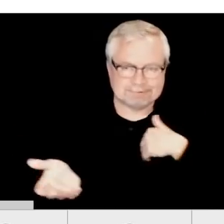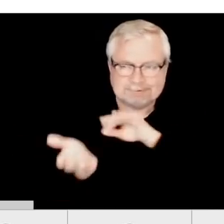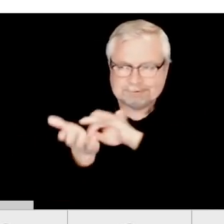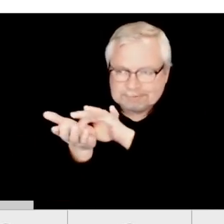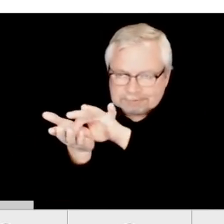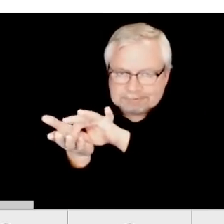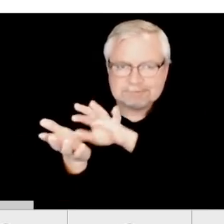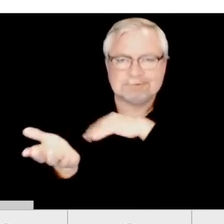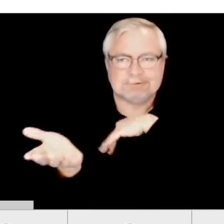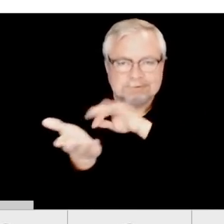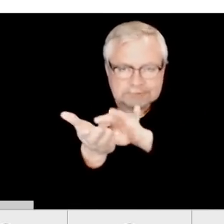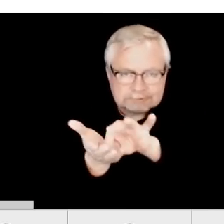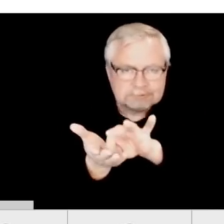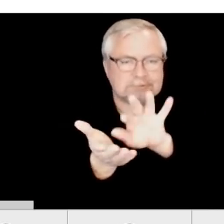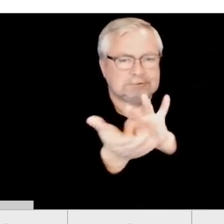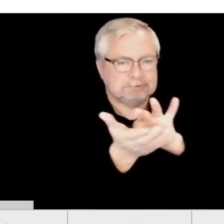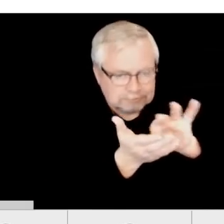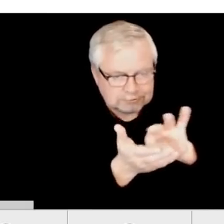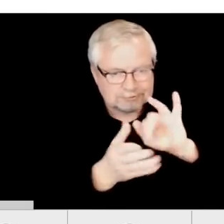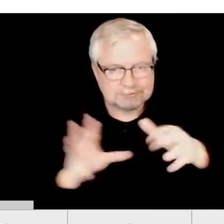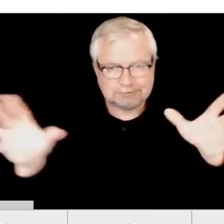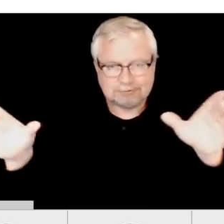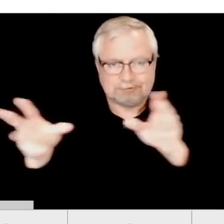So a word on mitigation.